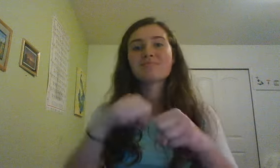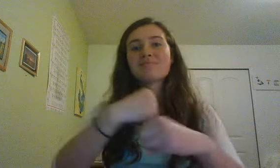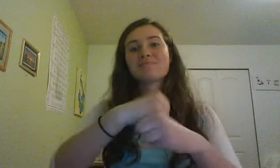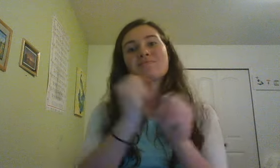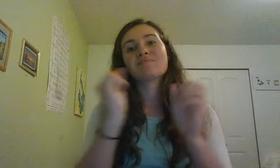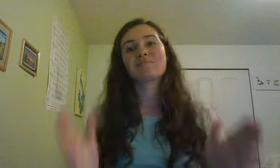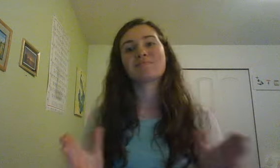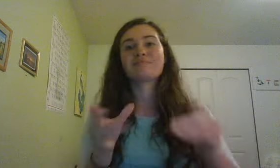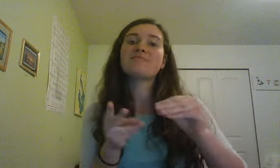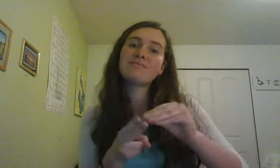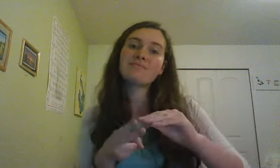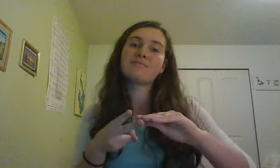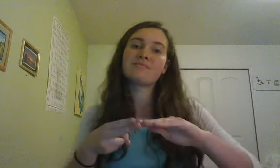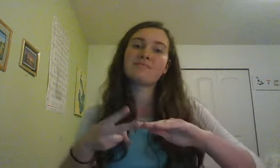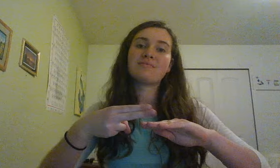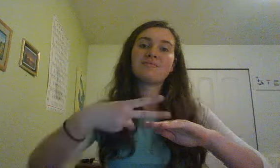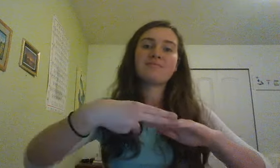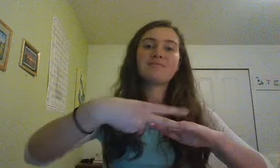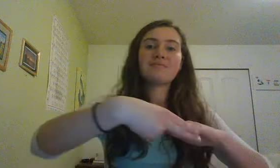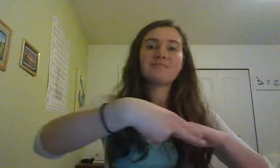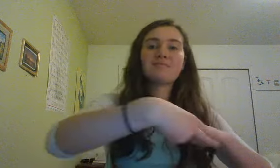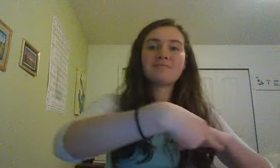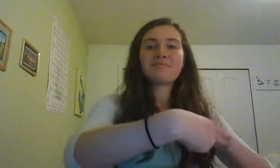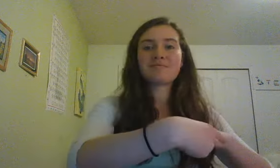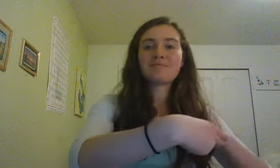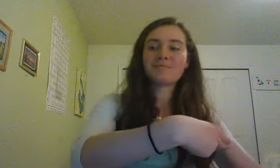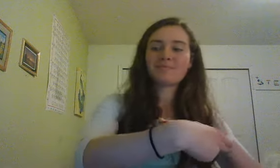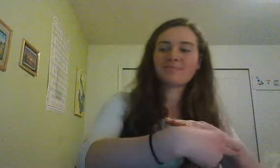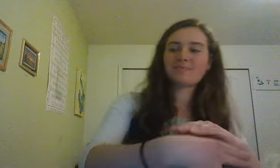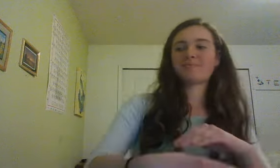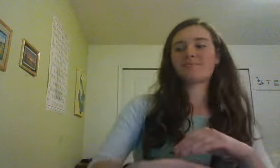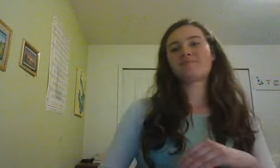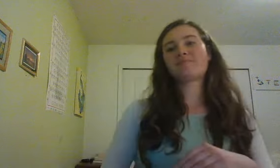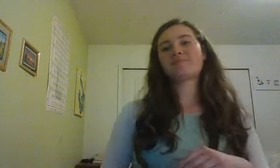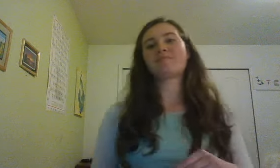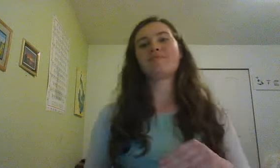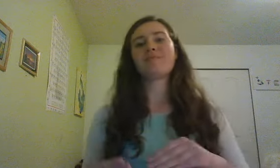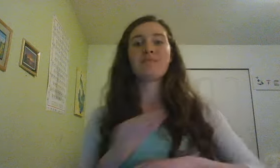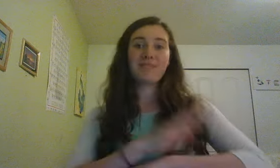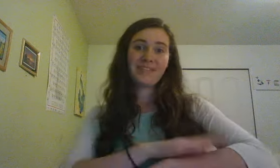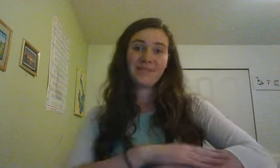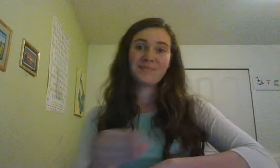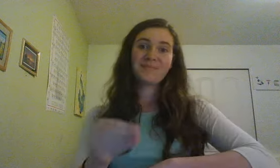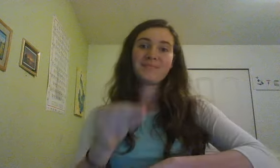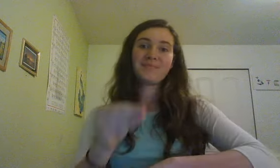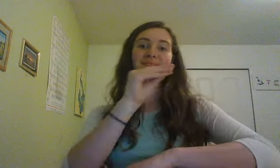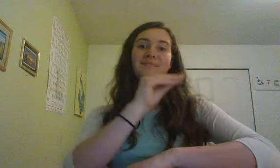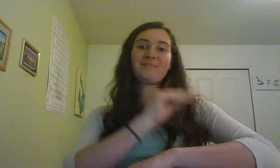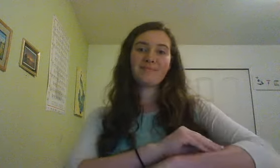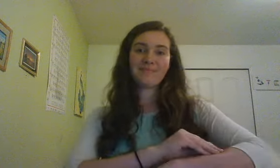That night, the shoemaker cut out the leather and set it on the table.